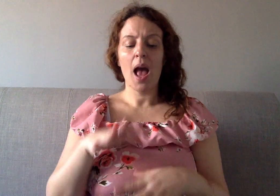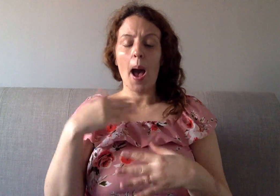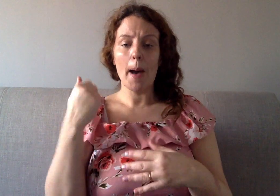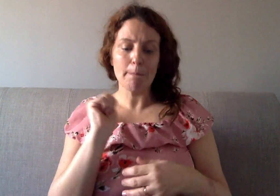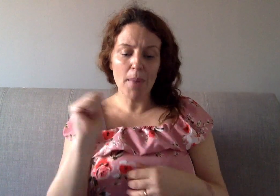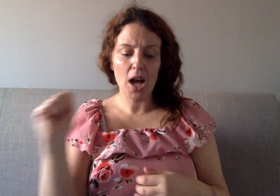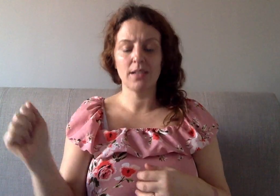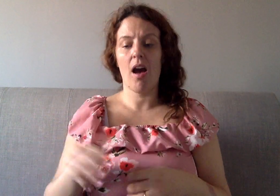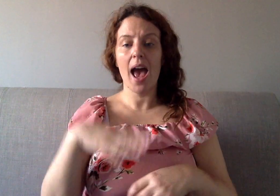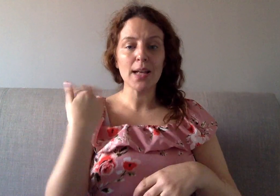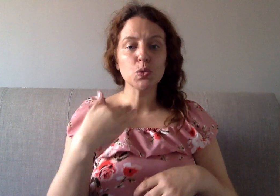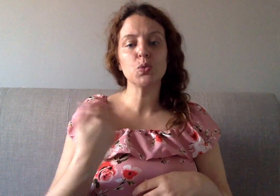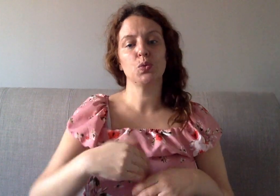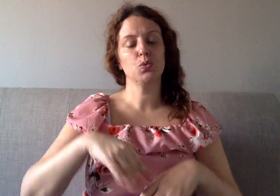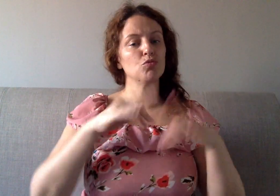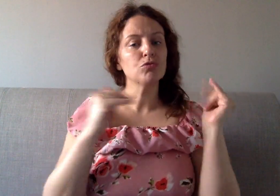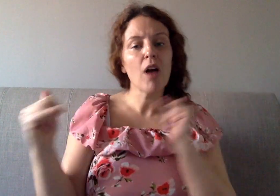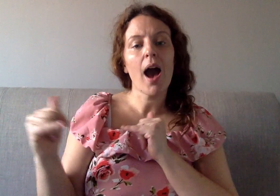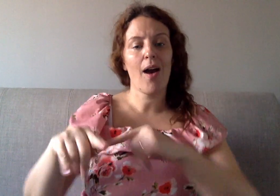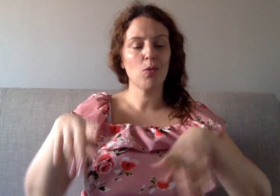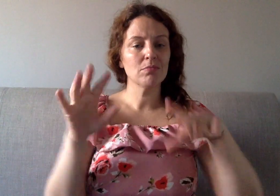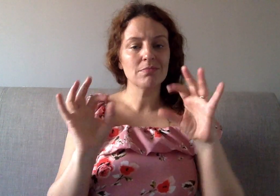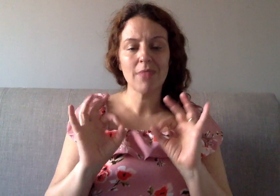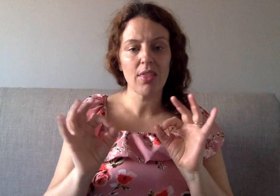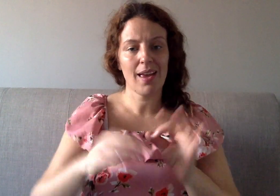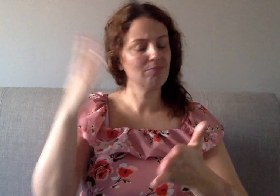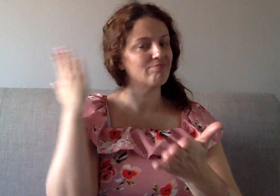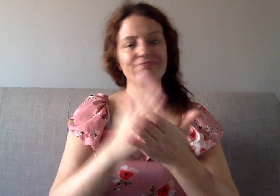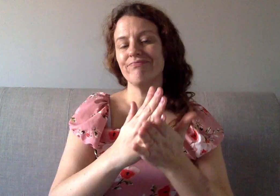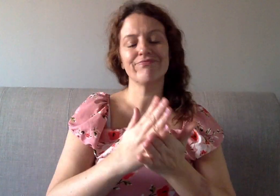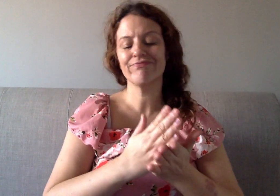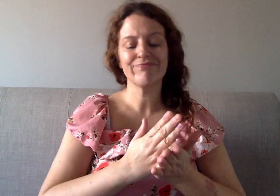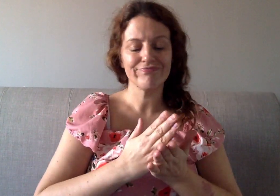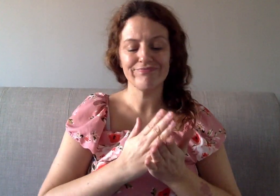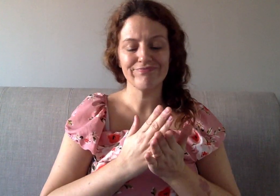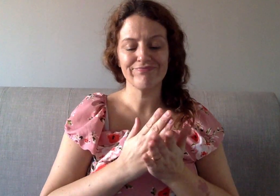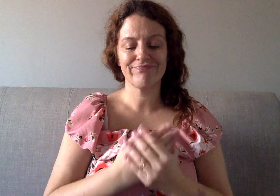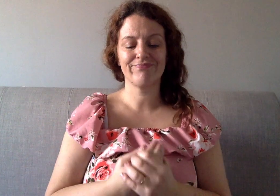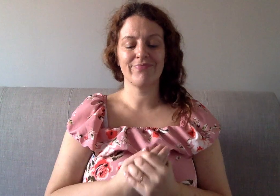He was unfair and murdered and executed without trial.